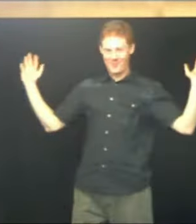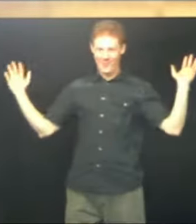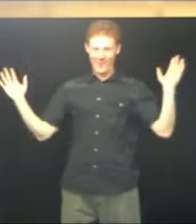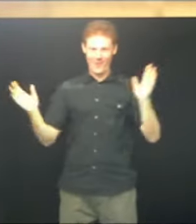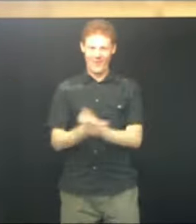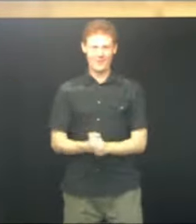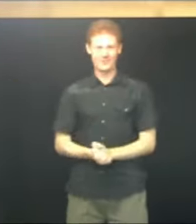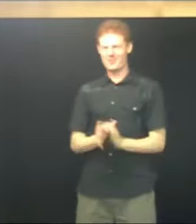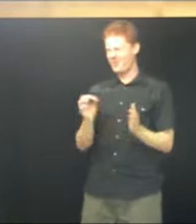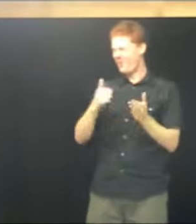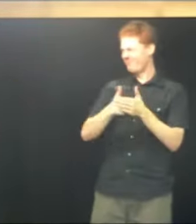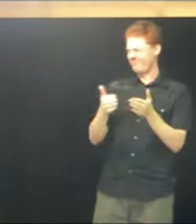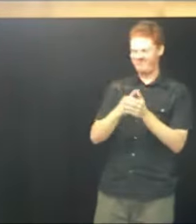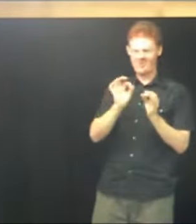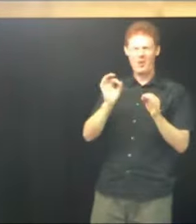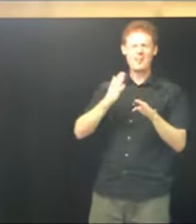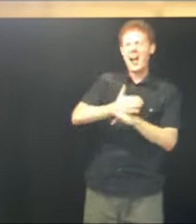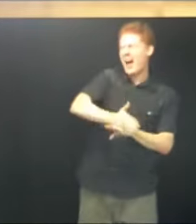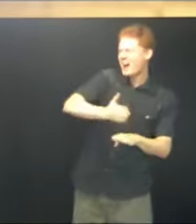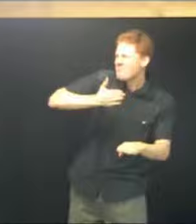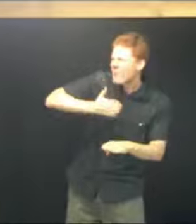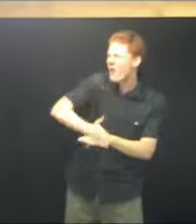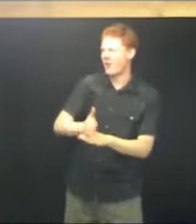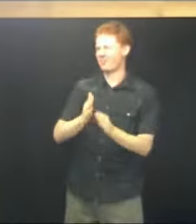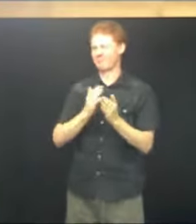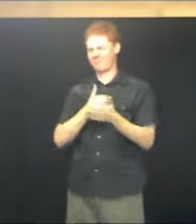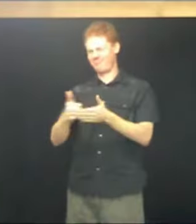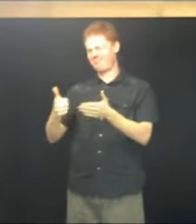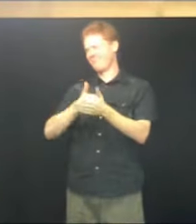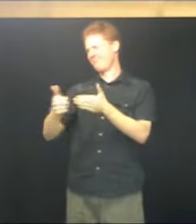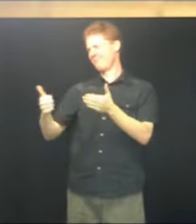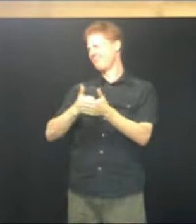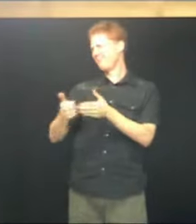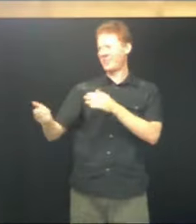But that is the only time to pray. Don't do it regularly, that is hard work!